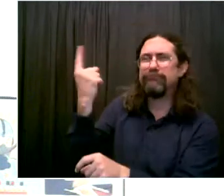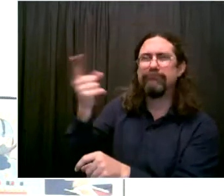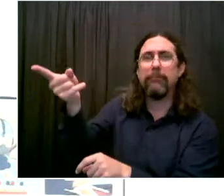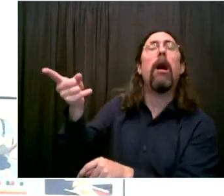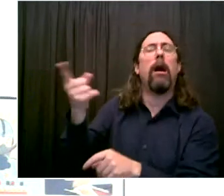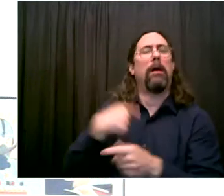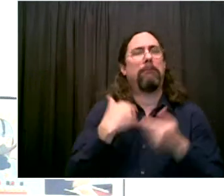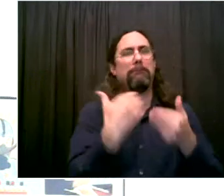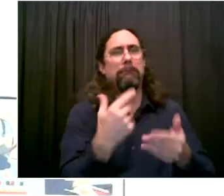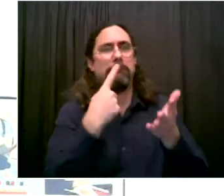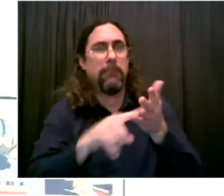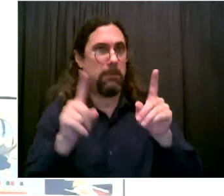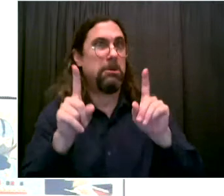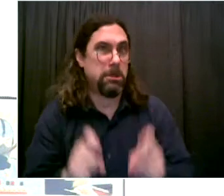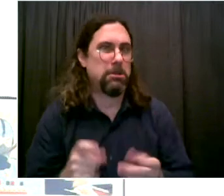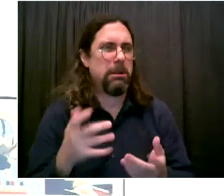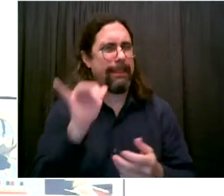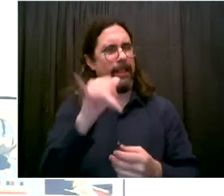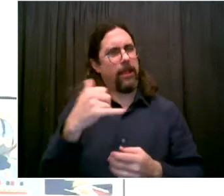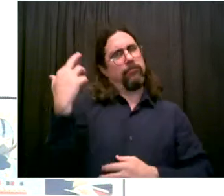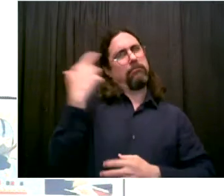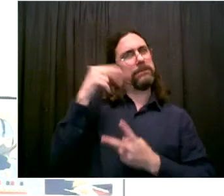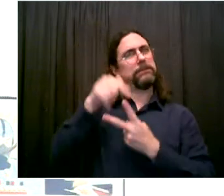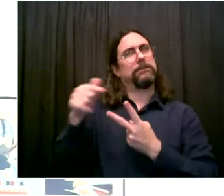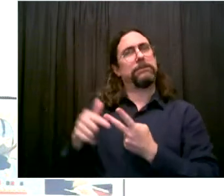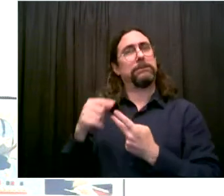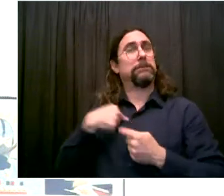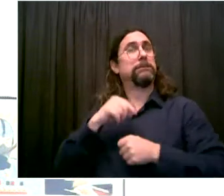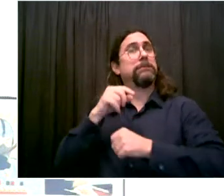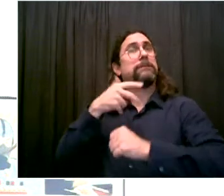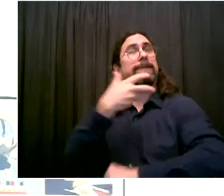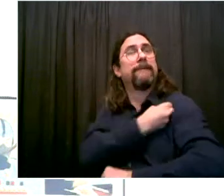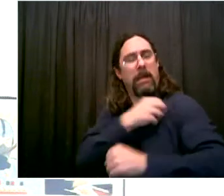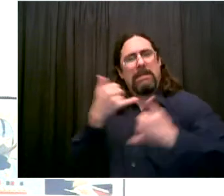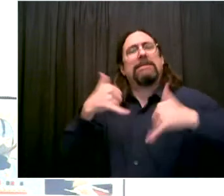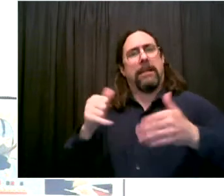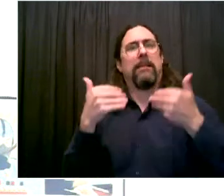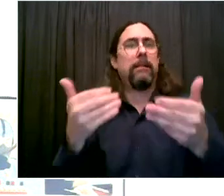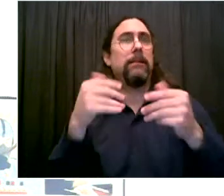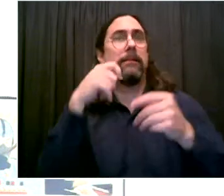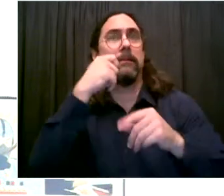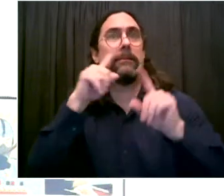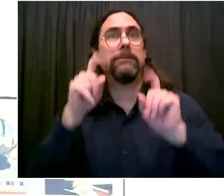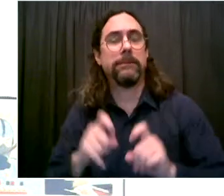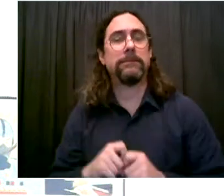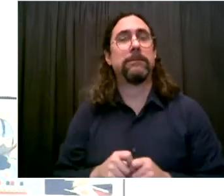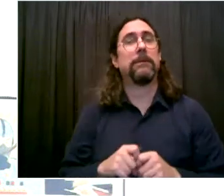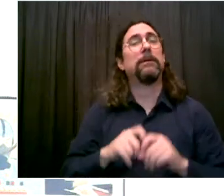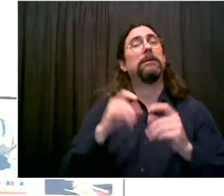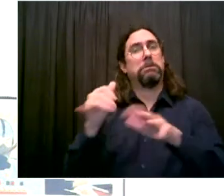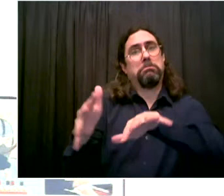FEW MONTHS TO START TO DECREASE . I WOULD EMPHASIZE, FOR PEOPLE WHO